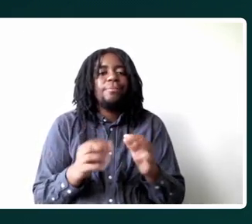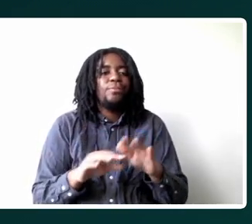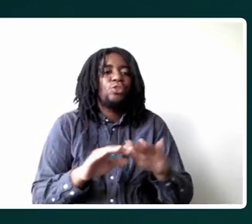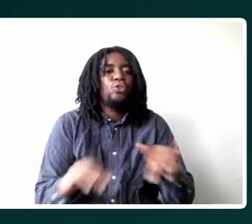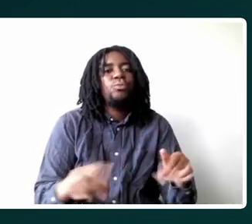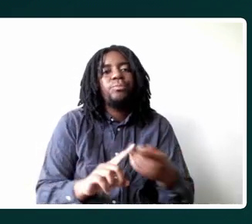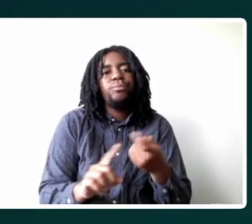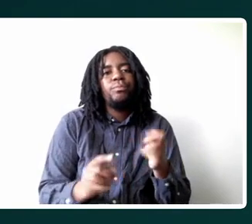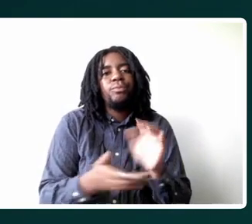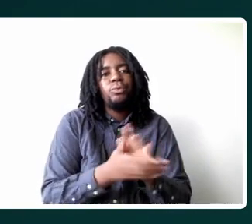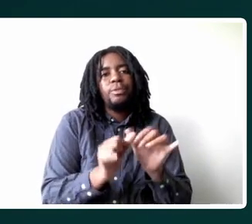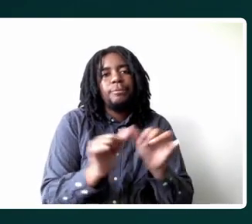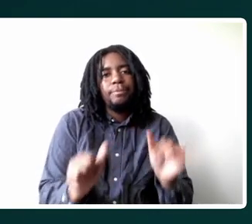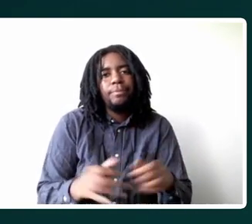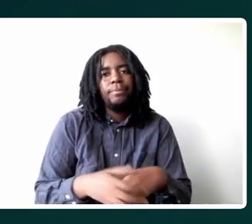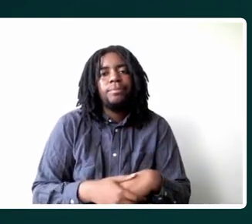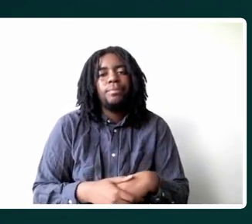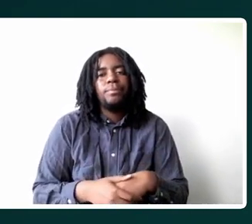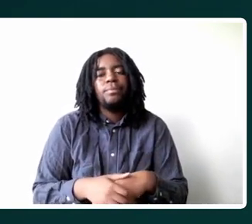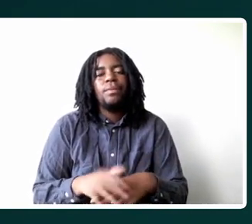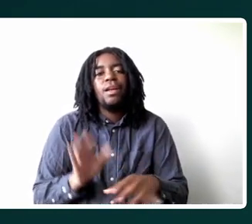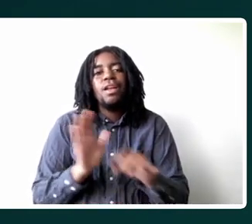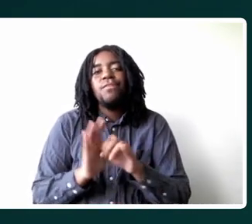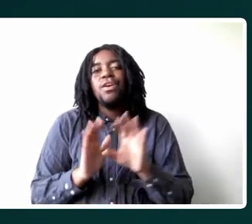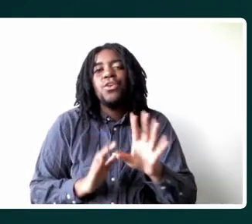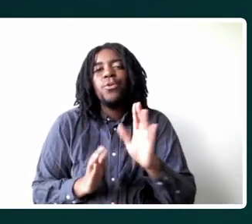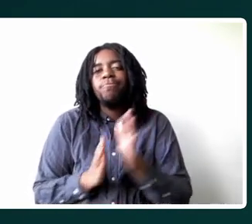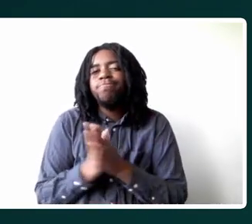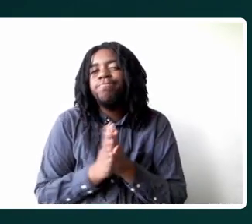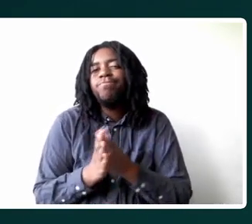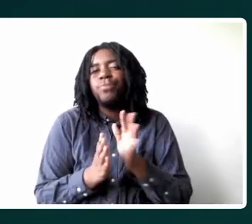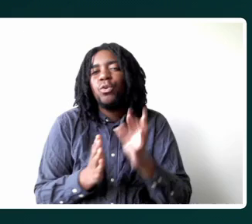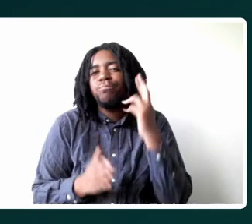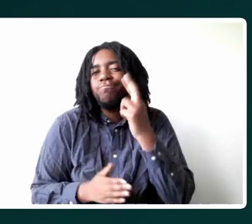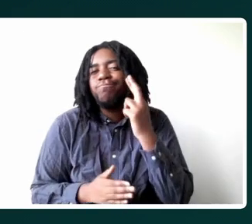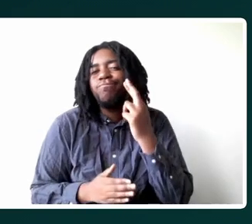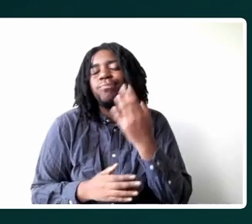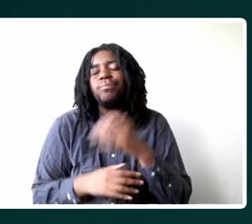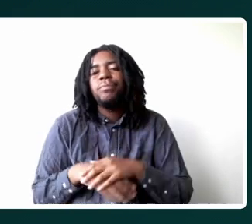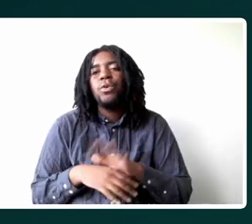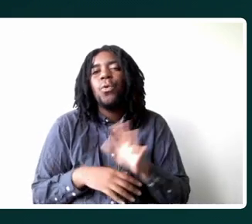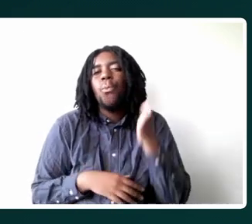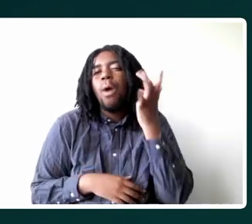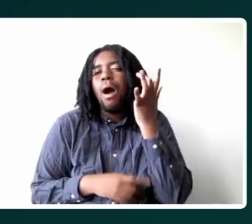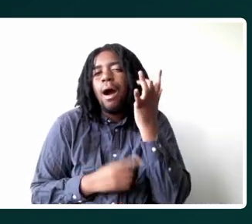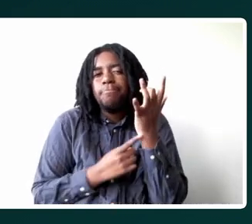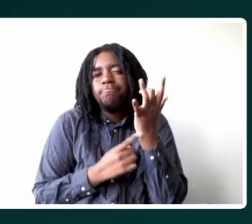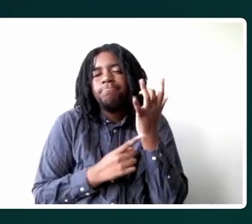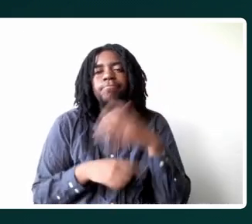Identify the why. What is it that you want to accomplish? With your workshops. For us, again,